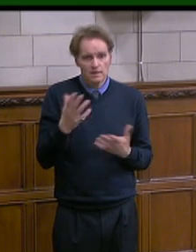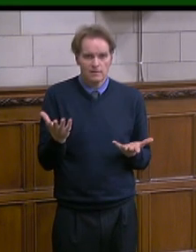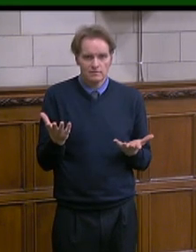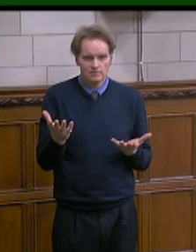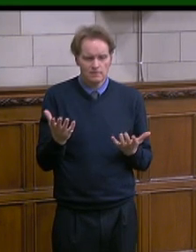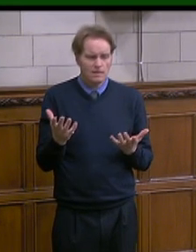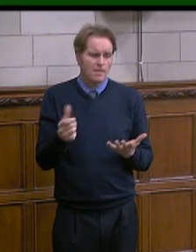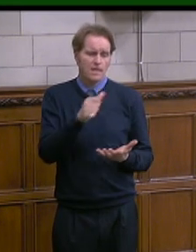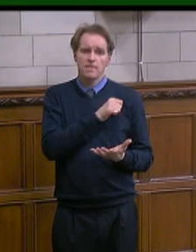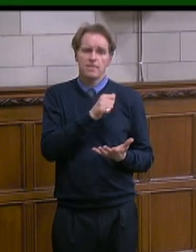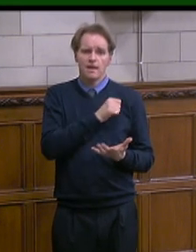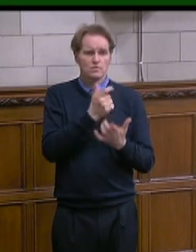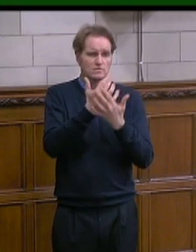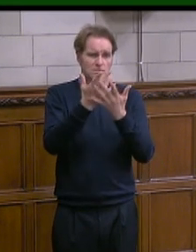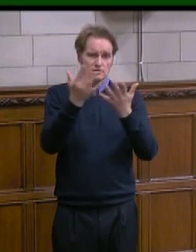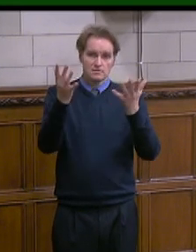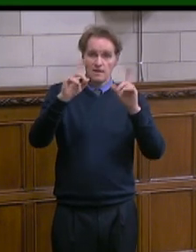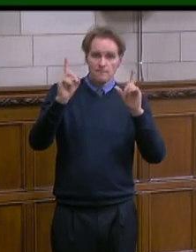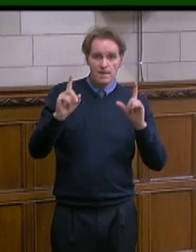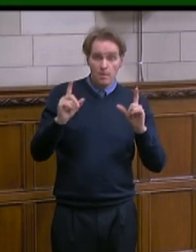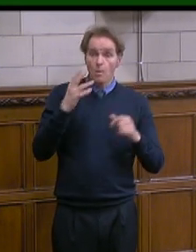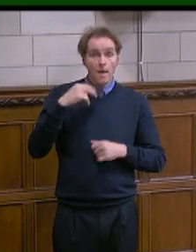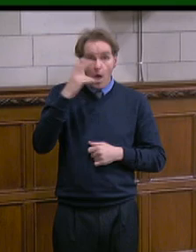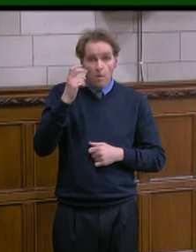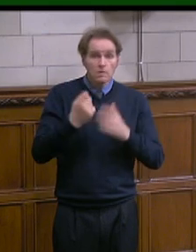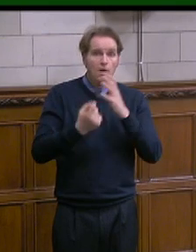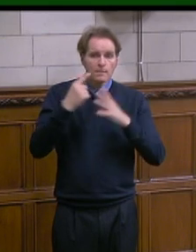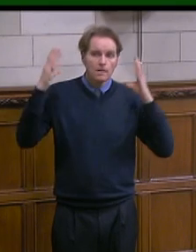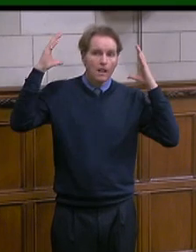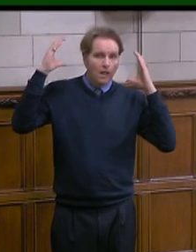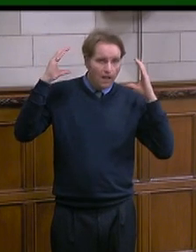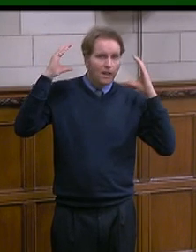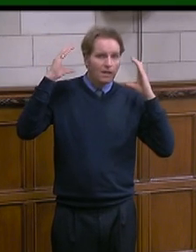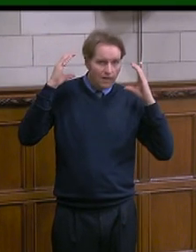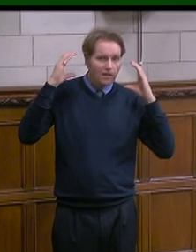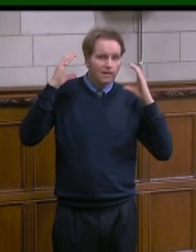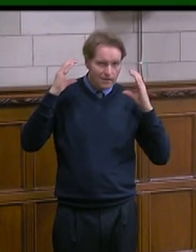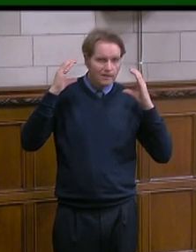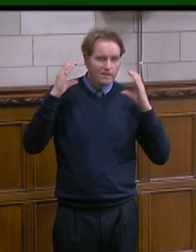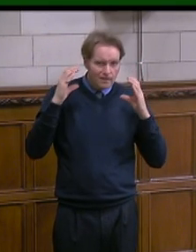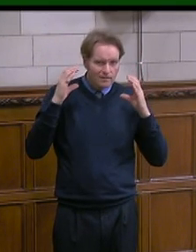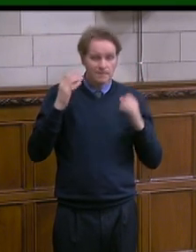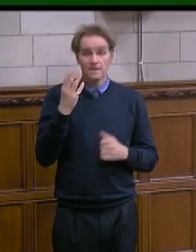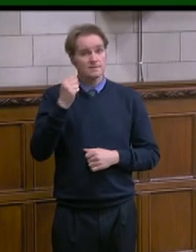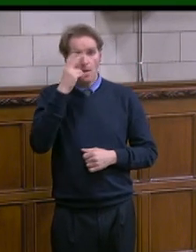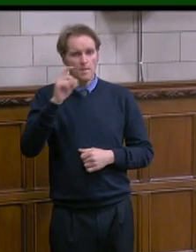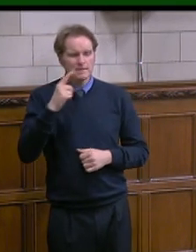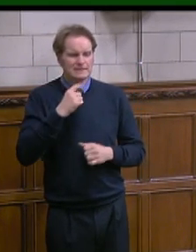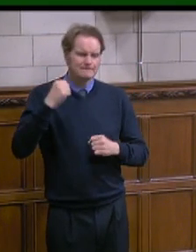heard, thousands of older people lose their hearing. I have spoken to older people who say, “I wish I had learned some signing when I was